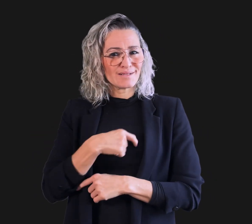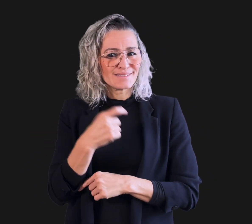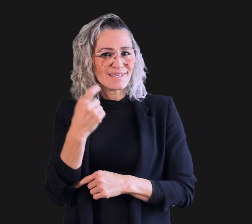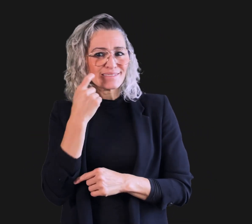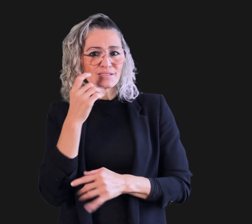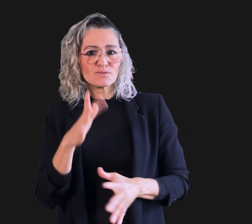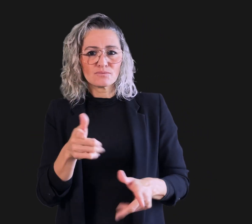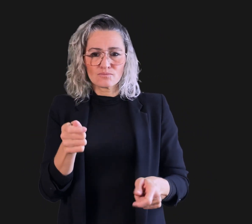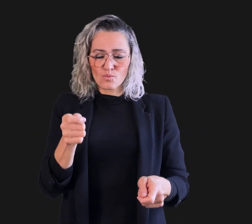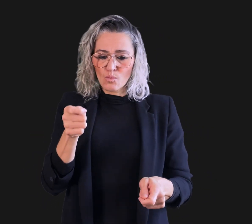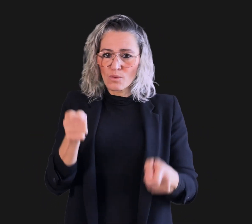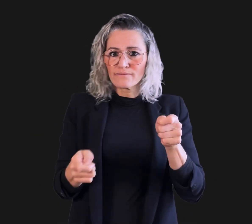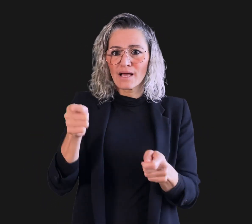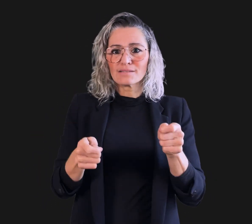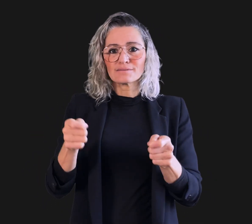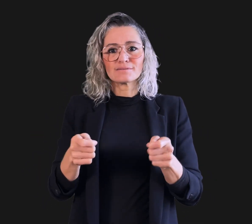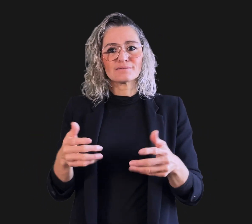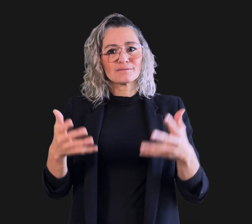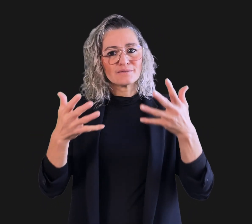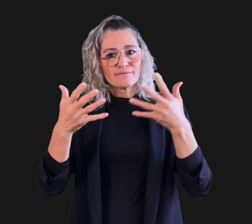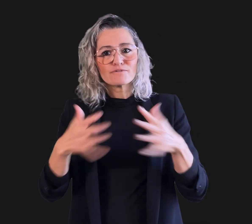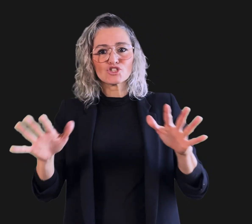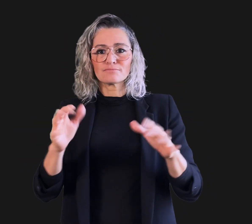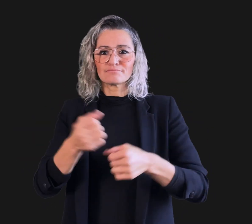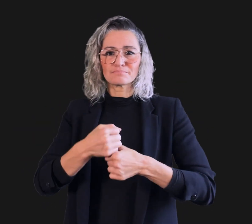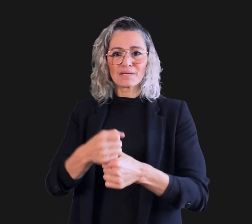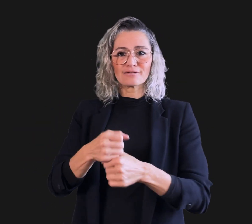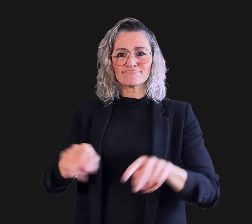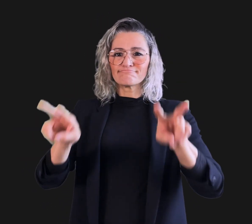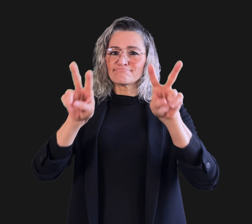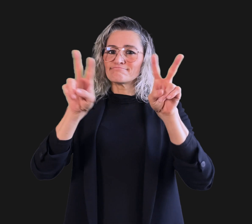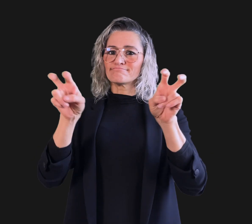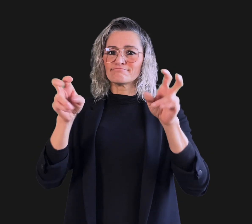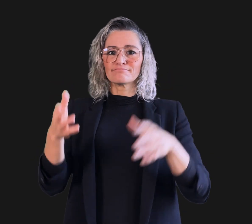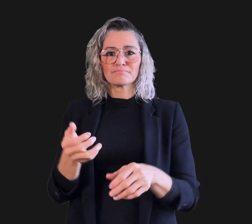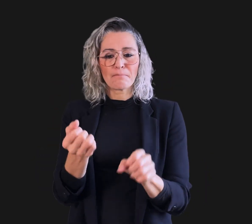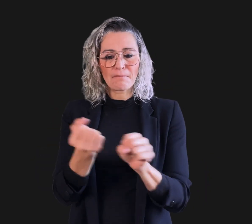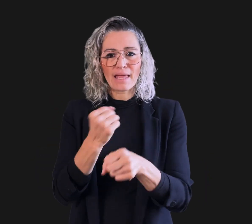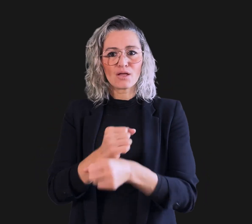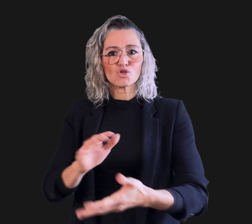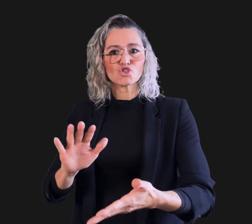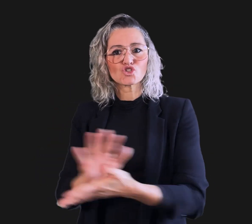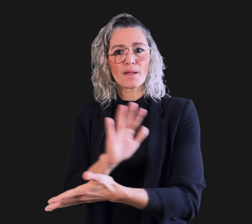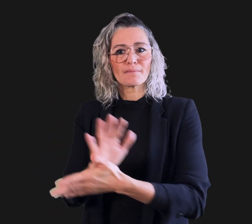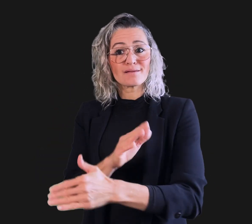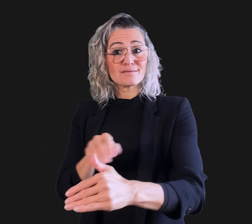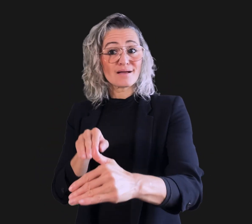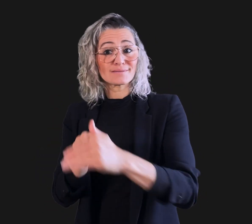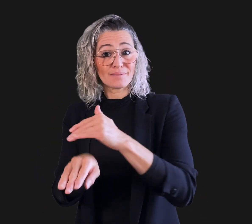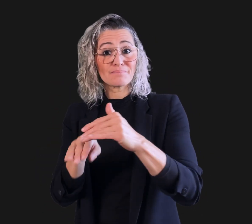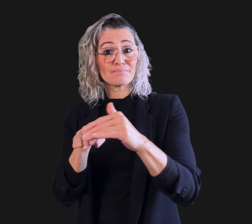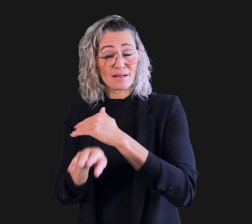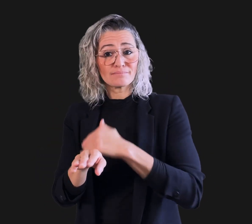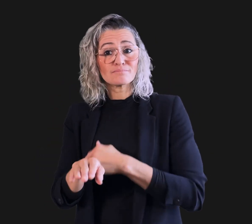and have made “Making Documents Accessible”